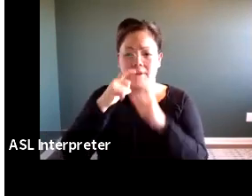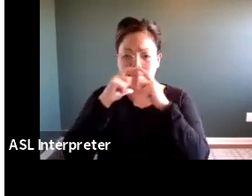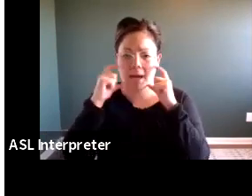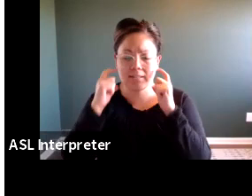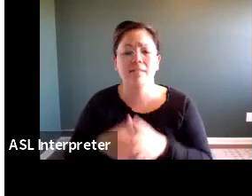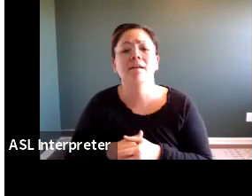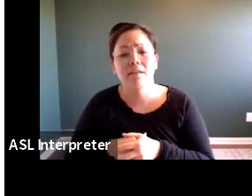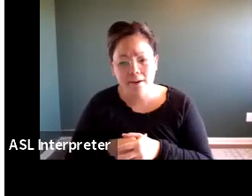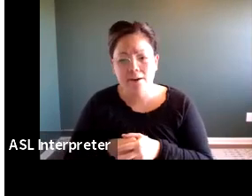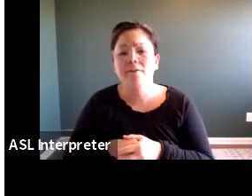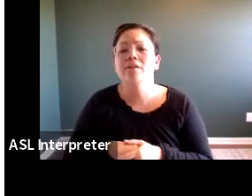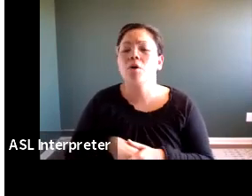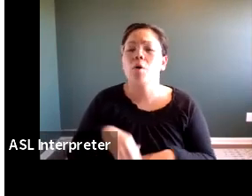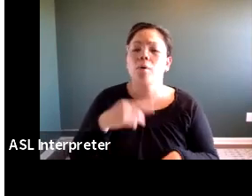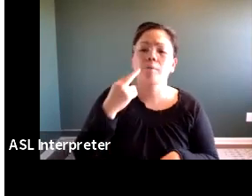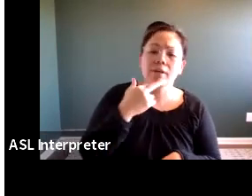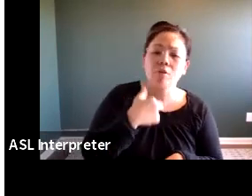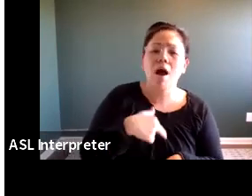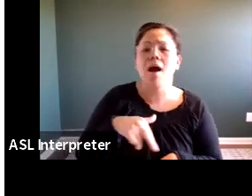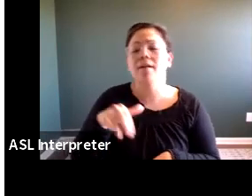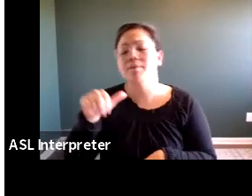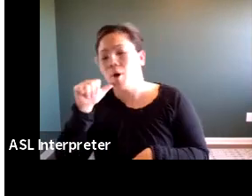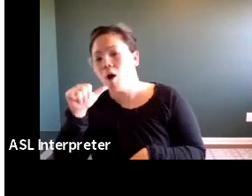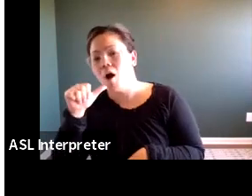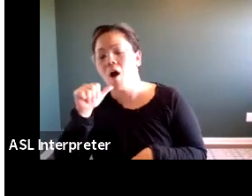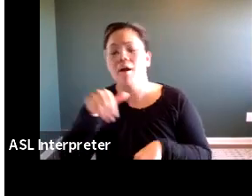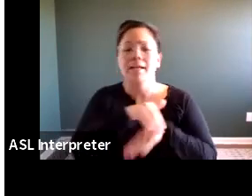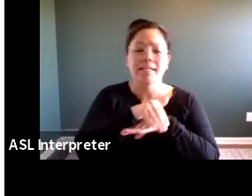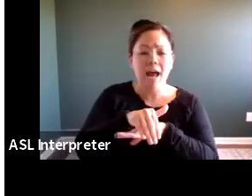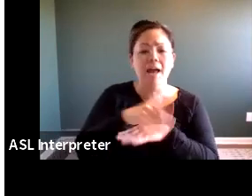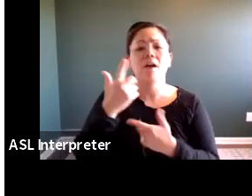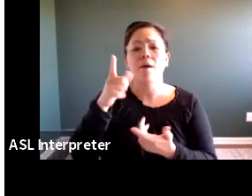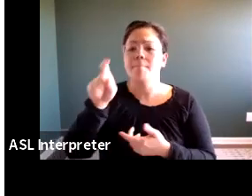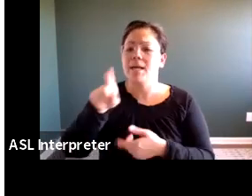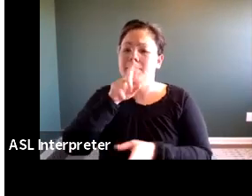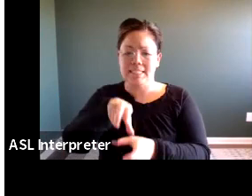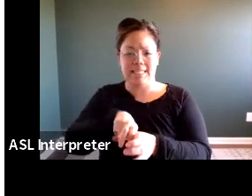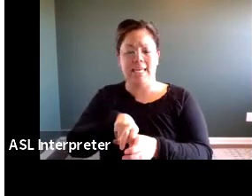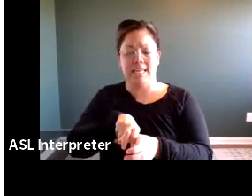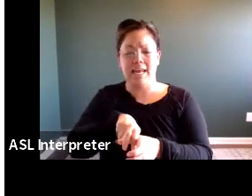So customers at restaurants, bars, and nightclubs required to be seated when receiving service and individuals from non-household parties